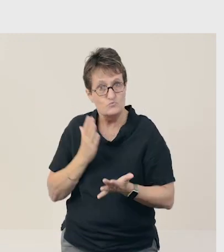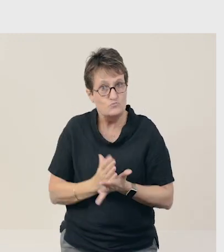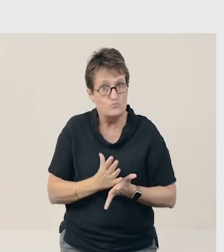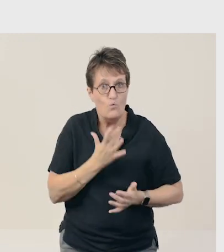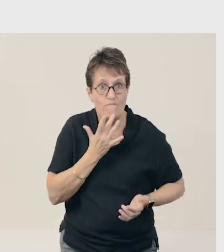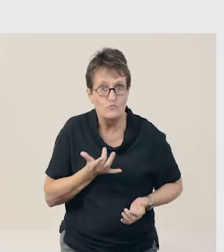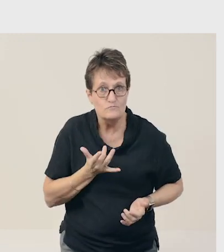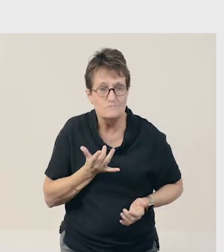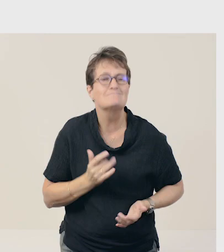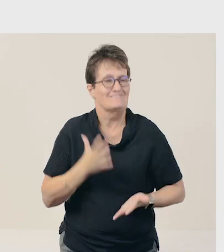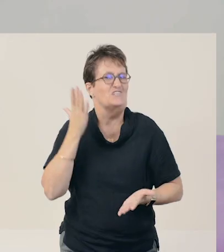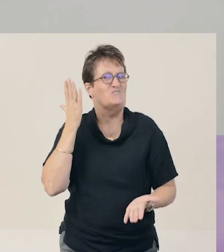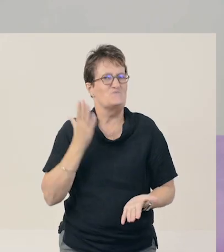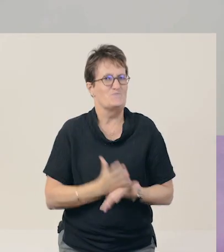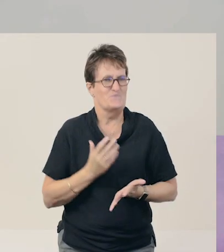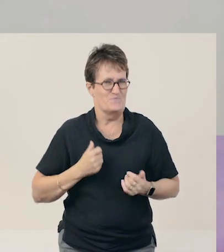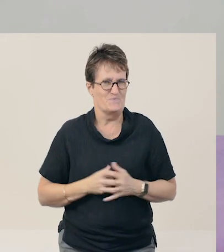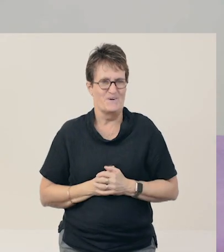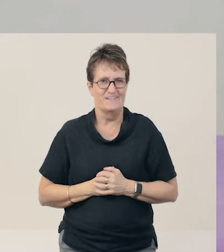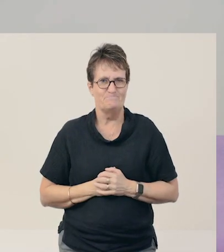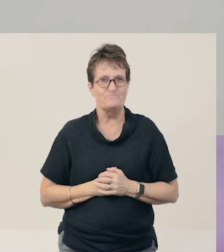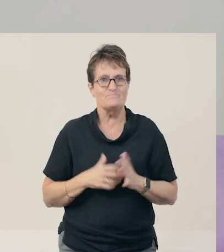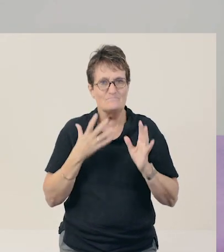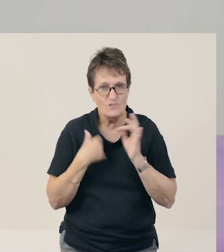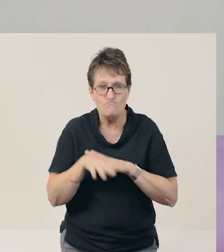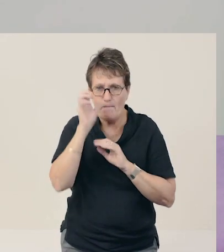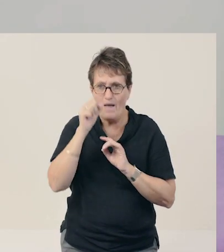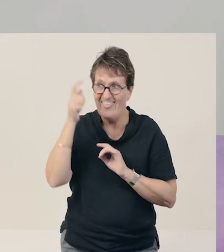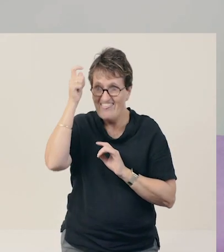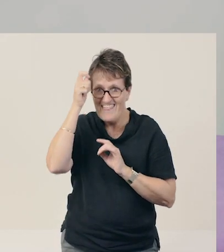This one’s true. Remember, the theme is an underlying message,